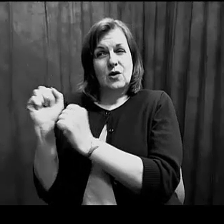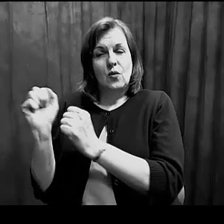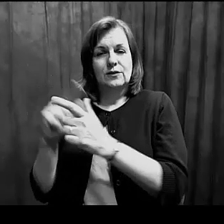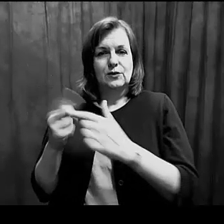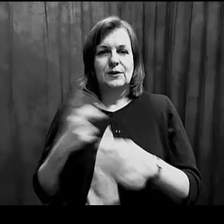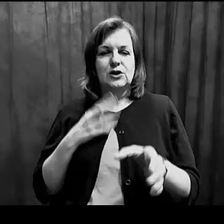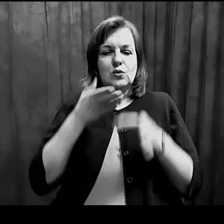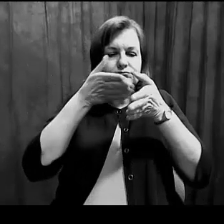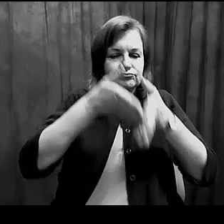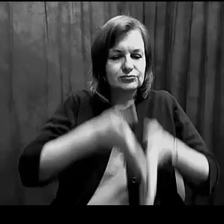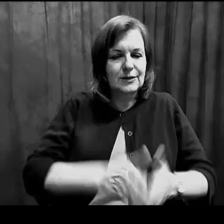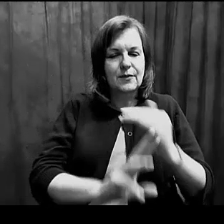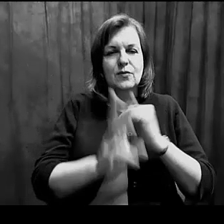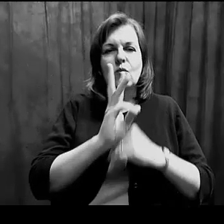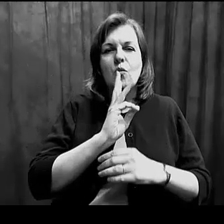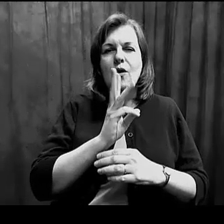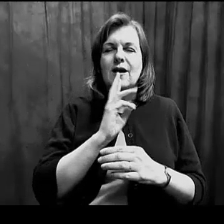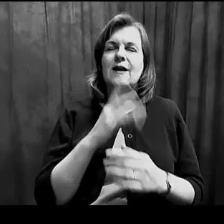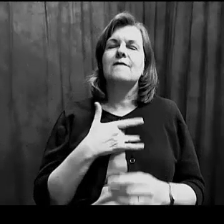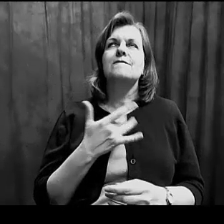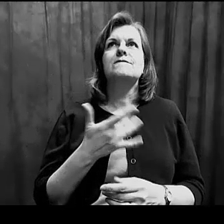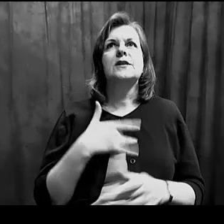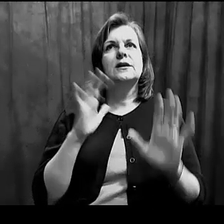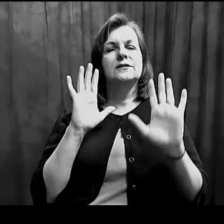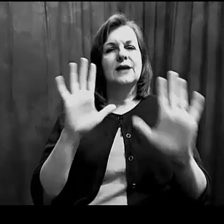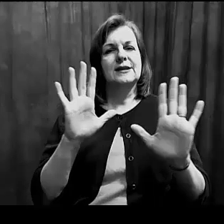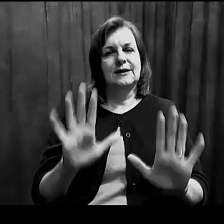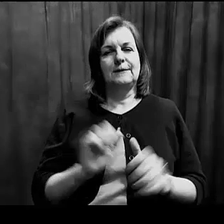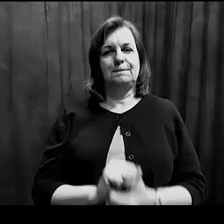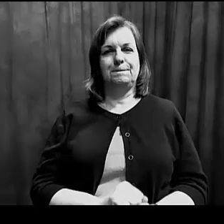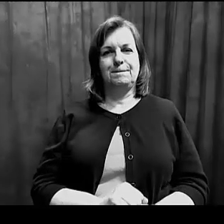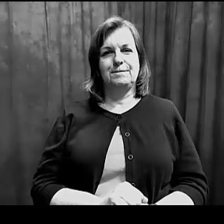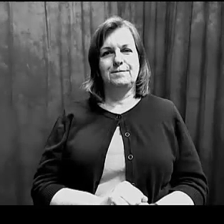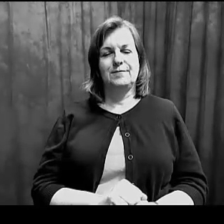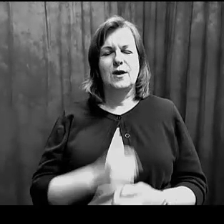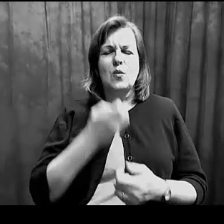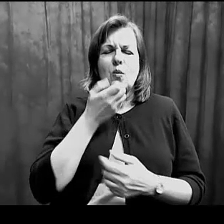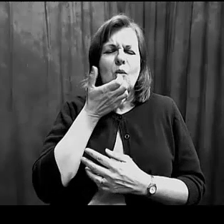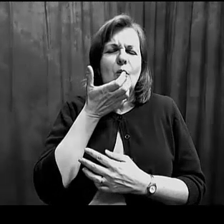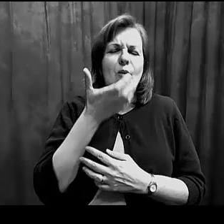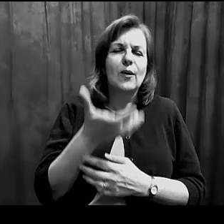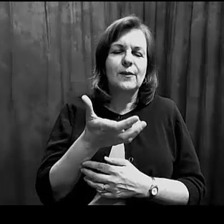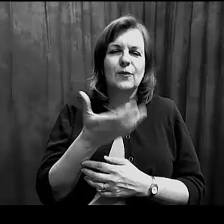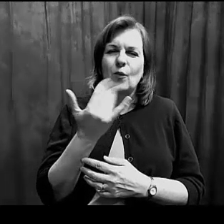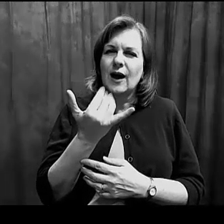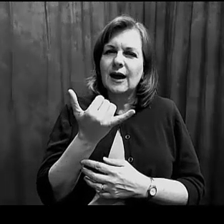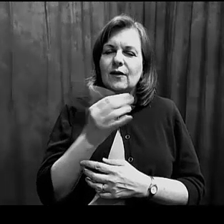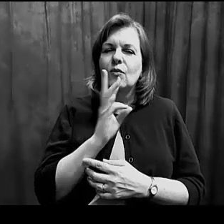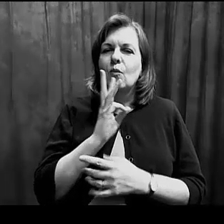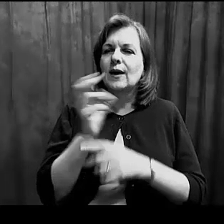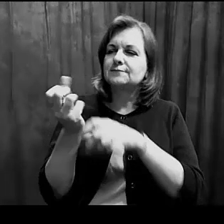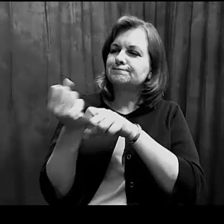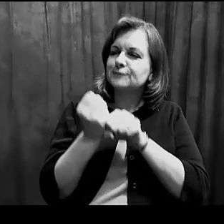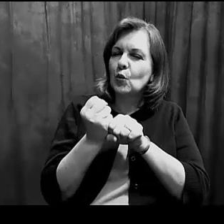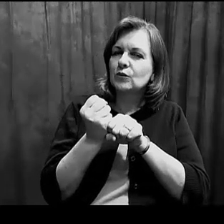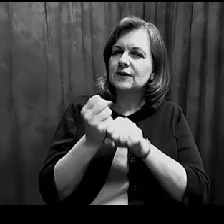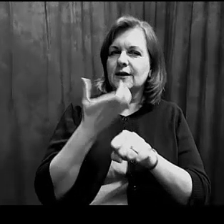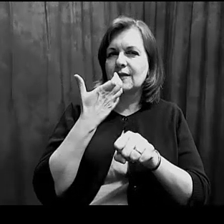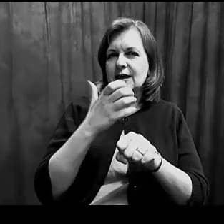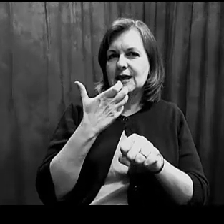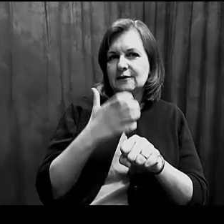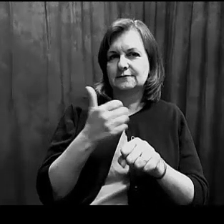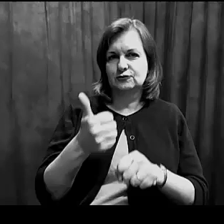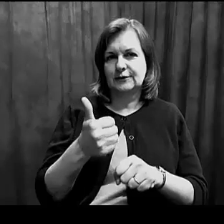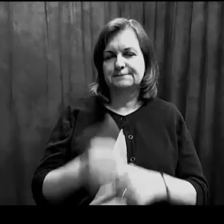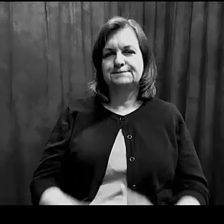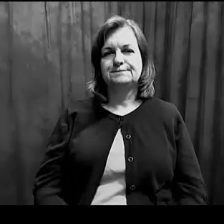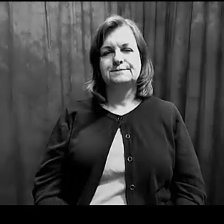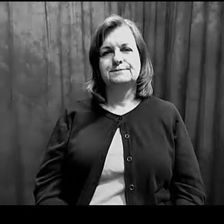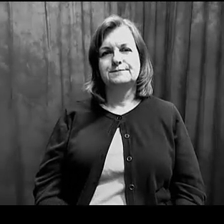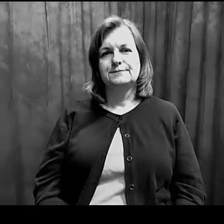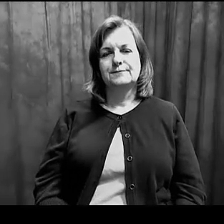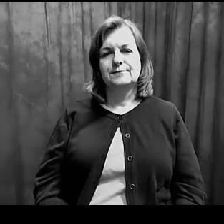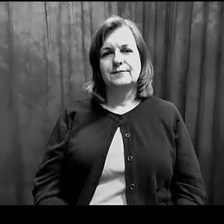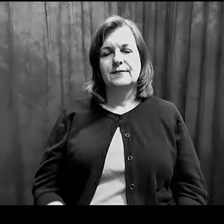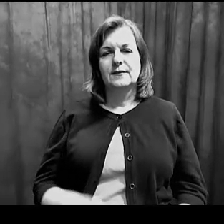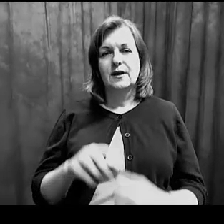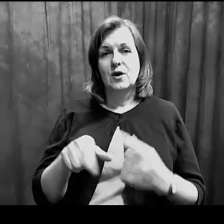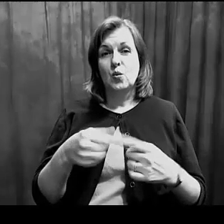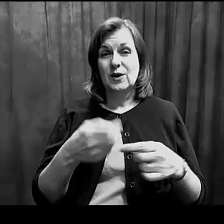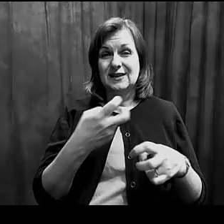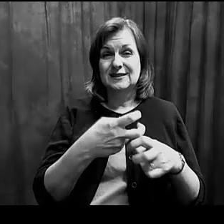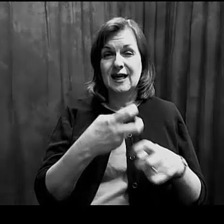the sun goes down the air gets chilly but you get into the pool and it feels fantastic!! warm! holding in that heat - terrific!